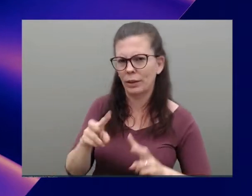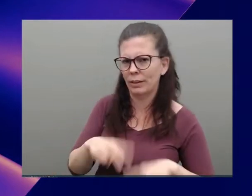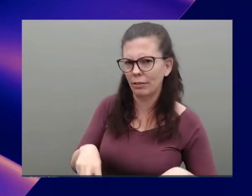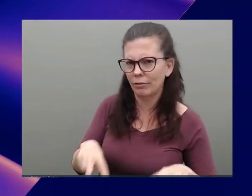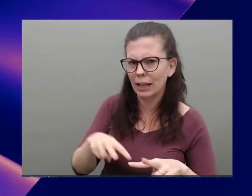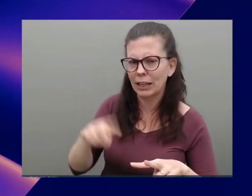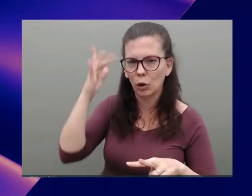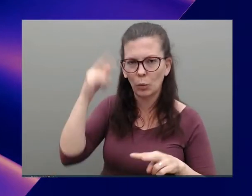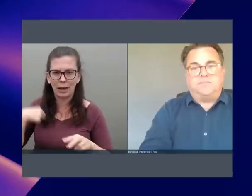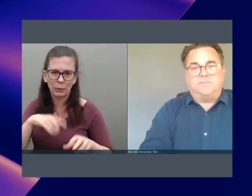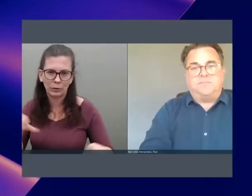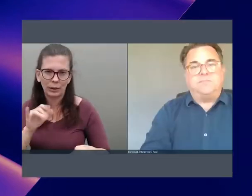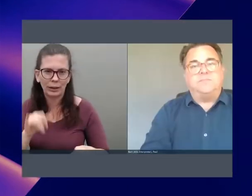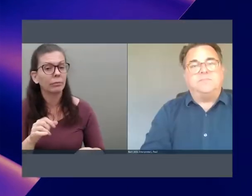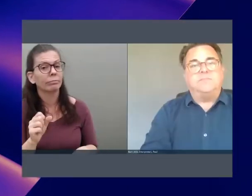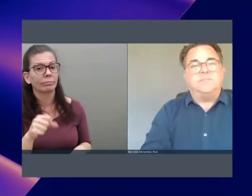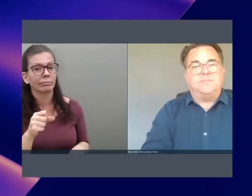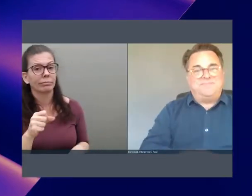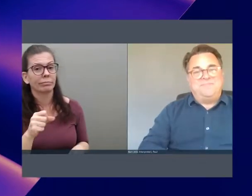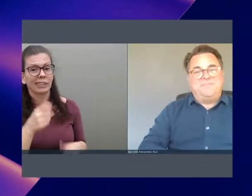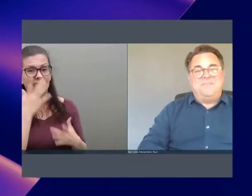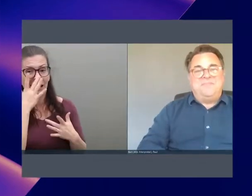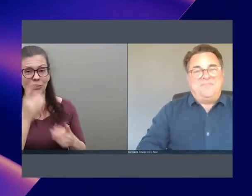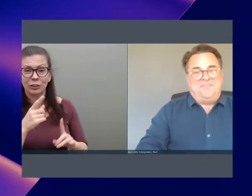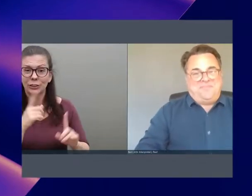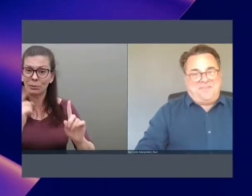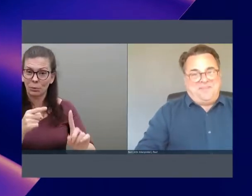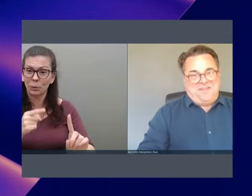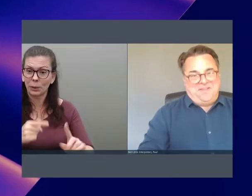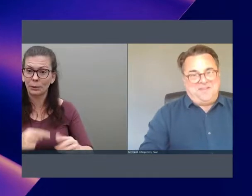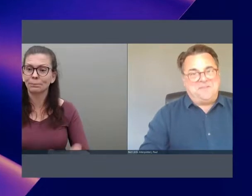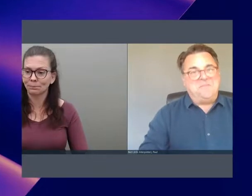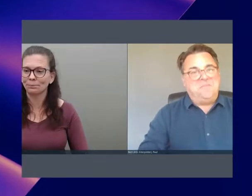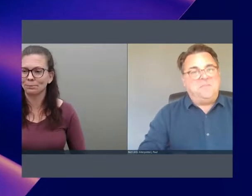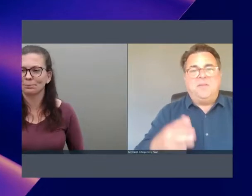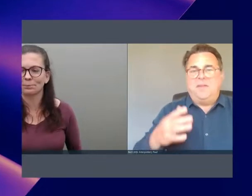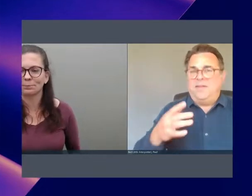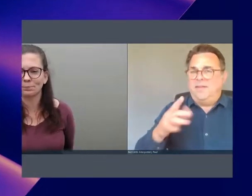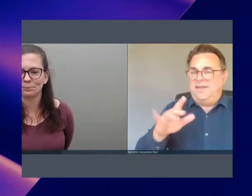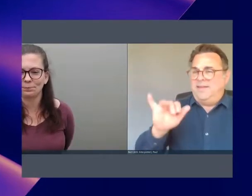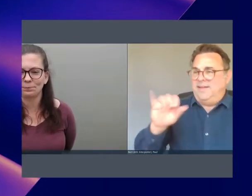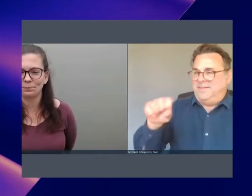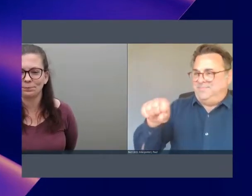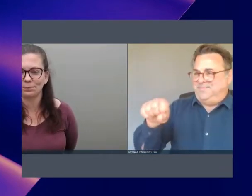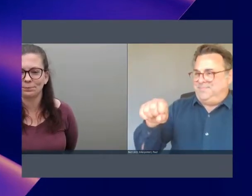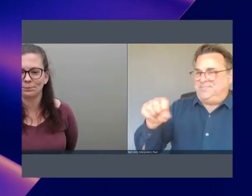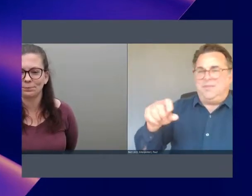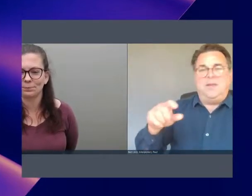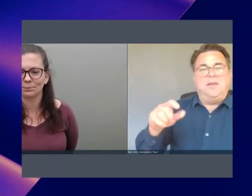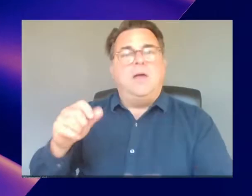Yeah, I think that's an interesting point that you brought up earlier on, Raghav, is that all data isn't equal, right?